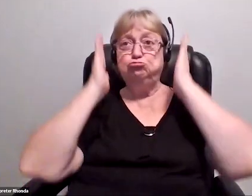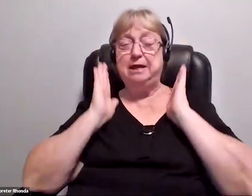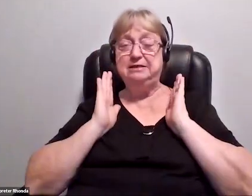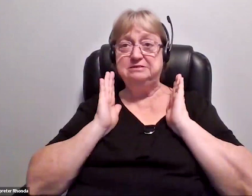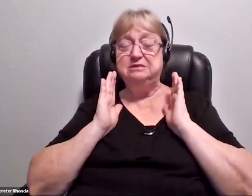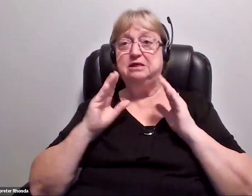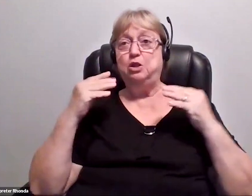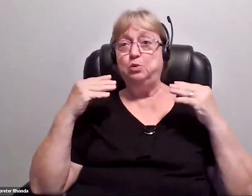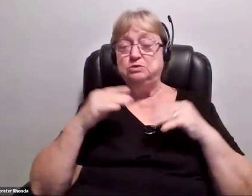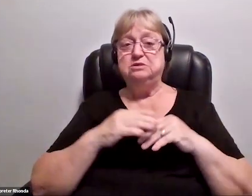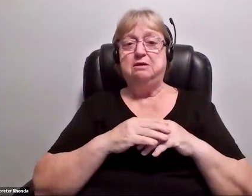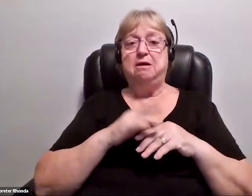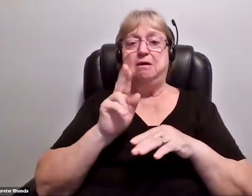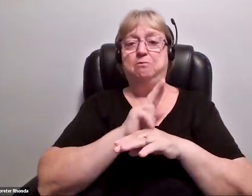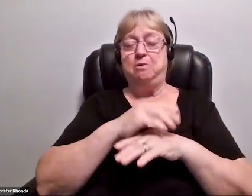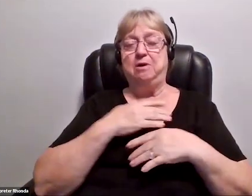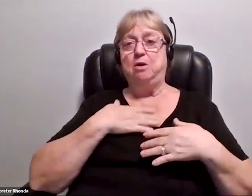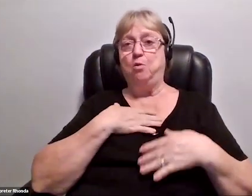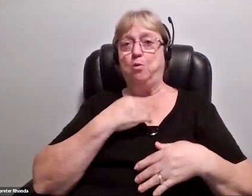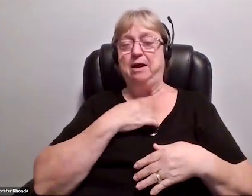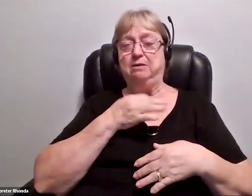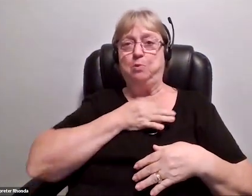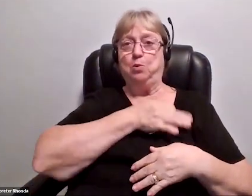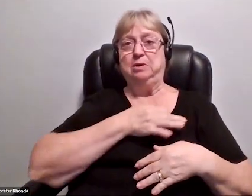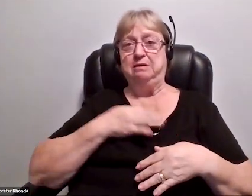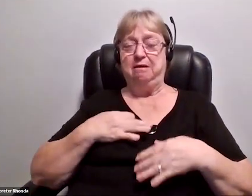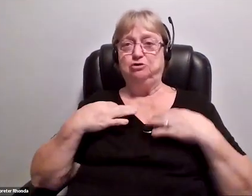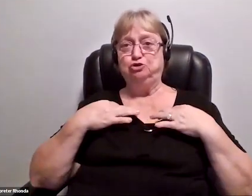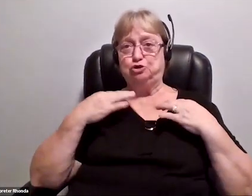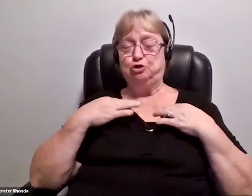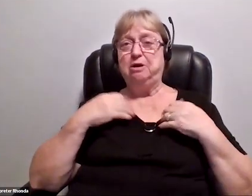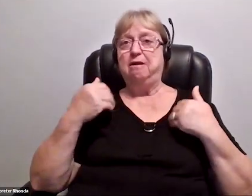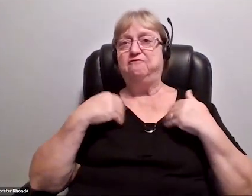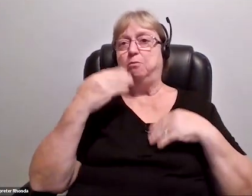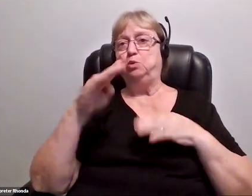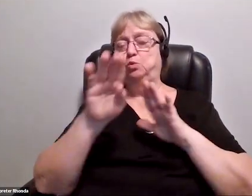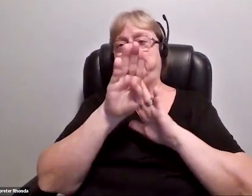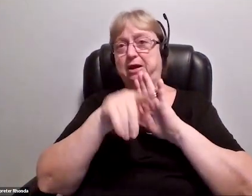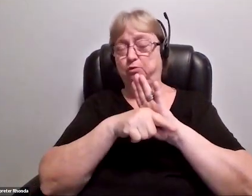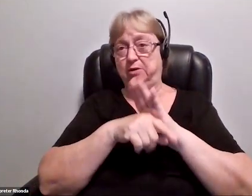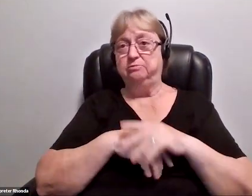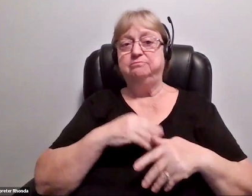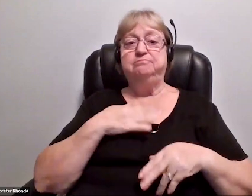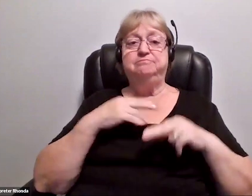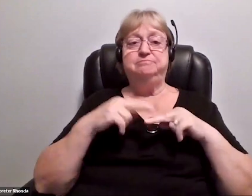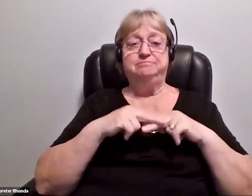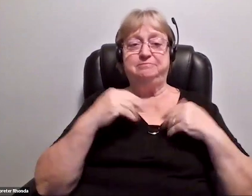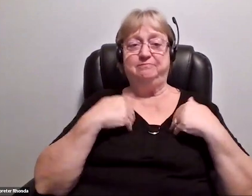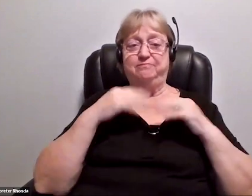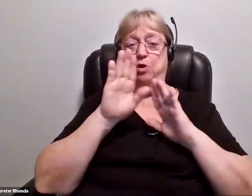I'm wearing a white polka dot shirt against a blue background. My slides have a white background with information